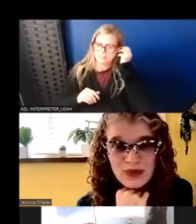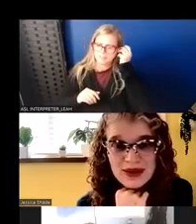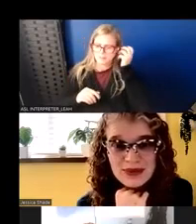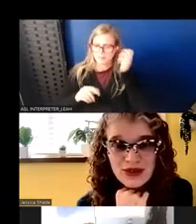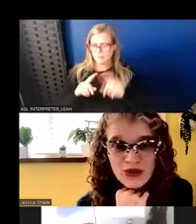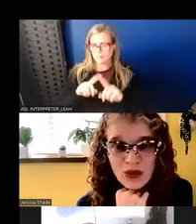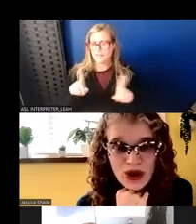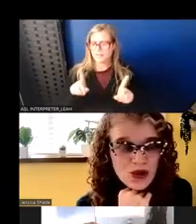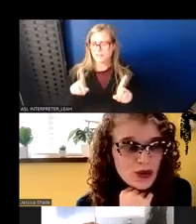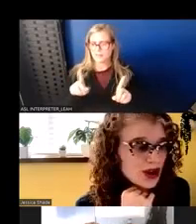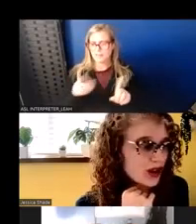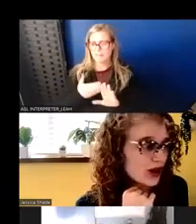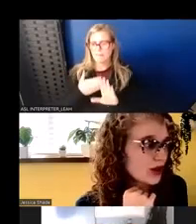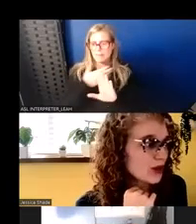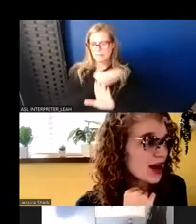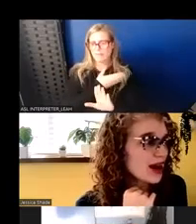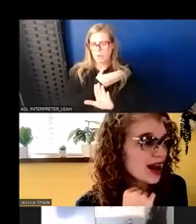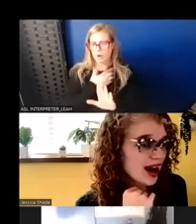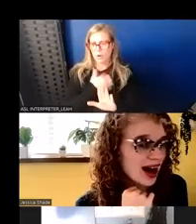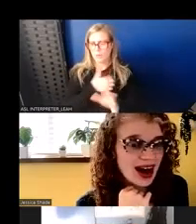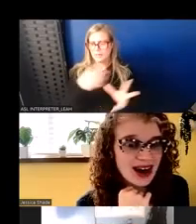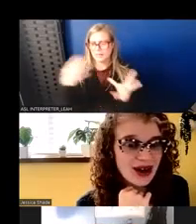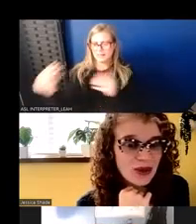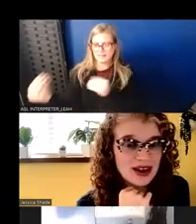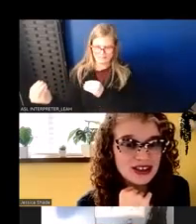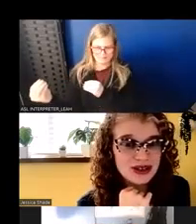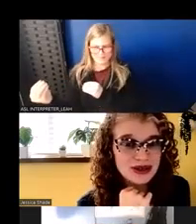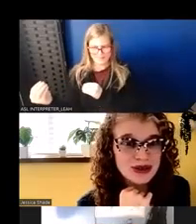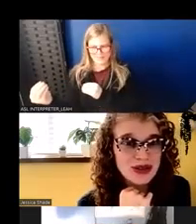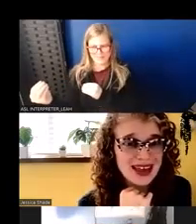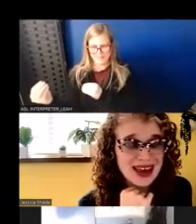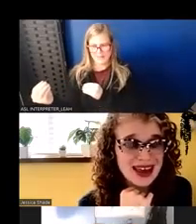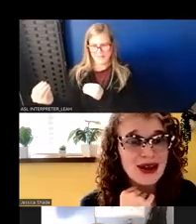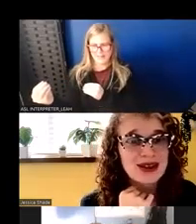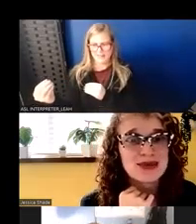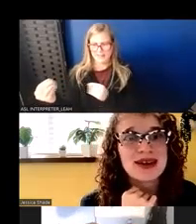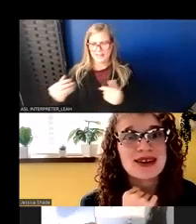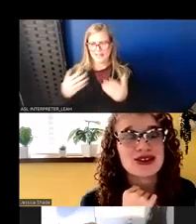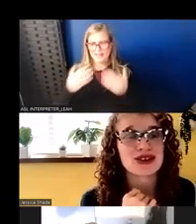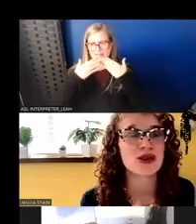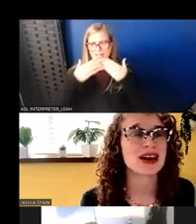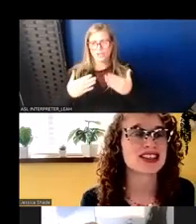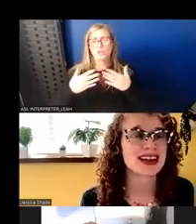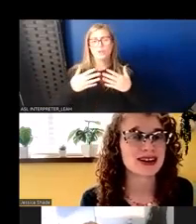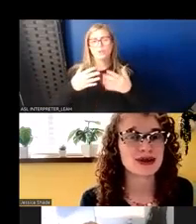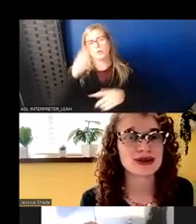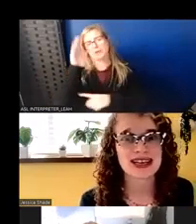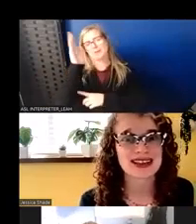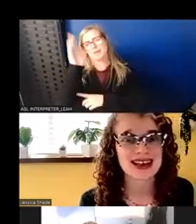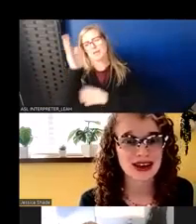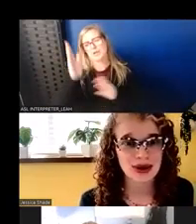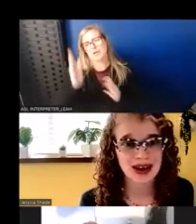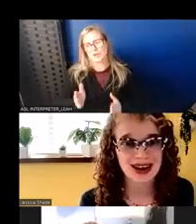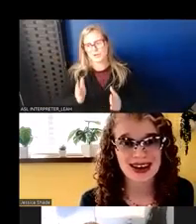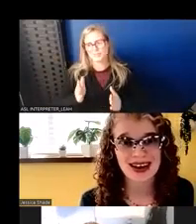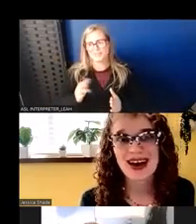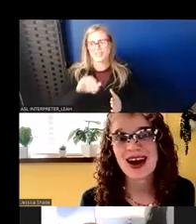But before we go, I want to thank our speakers so much. Thank you, Jeni. Thank you, Anne.